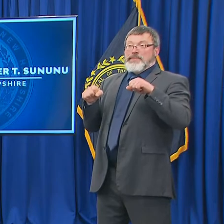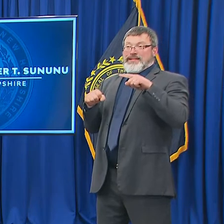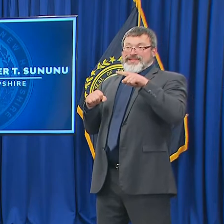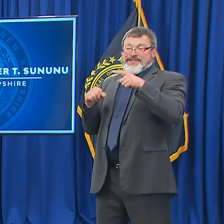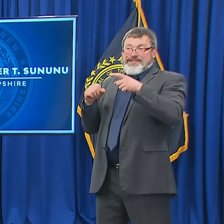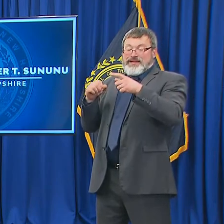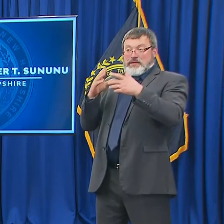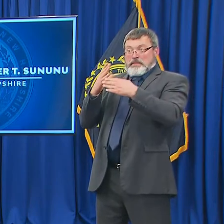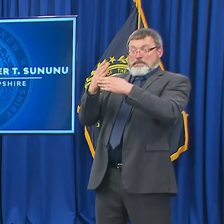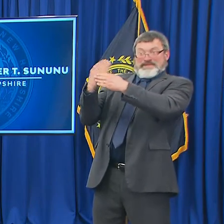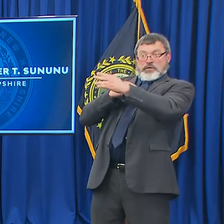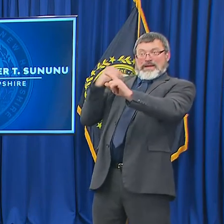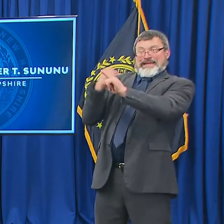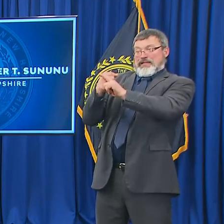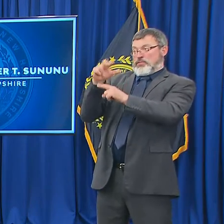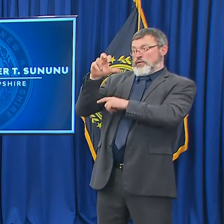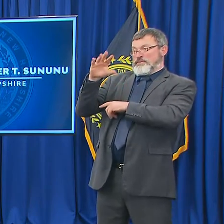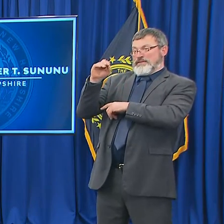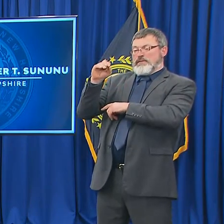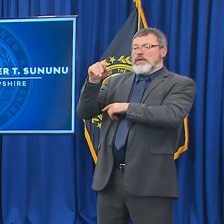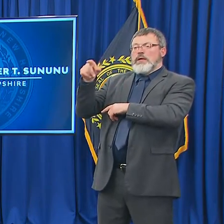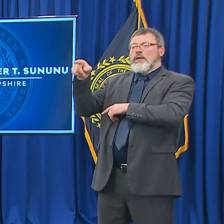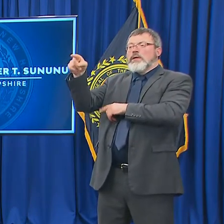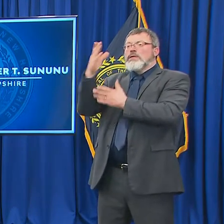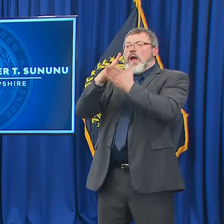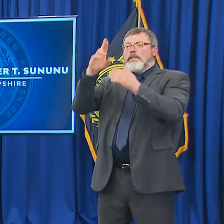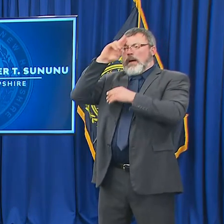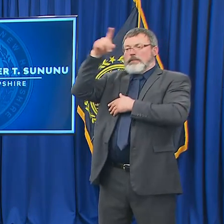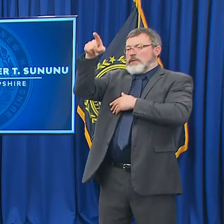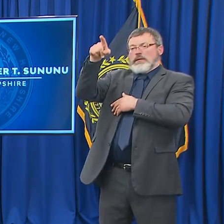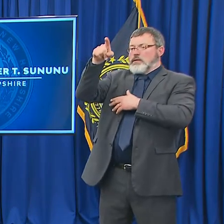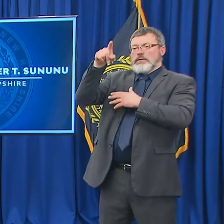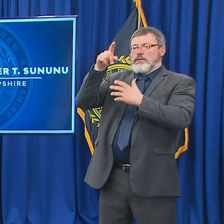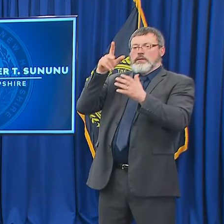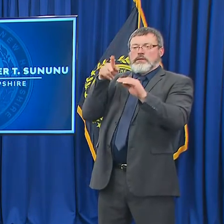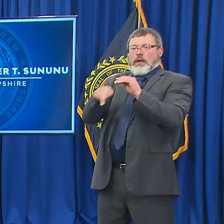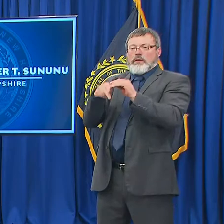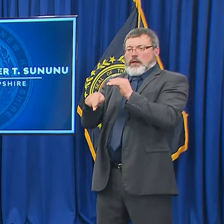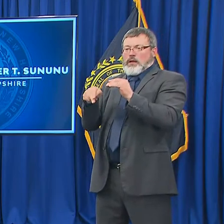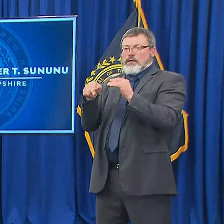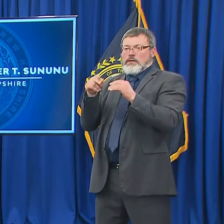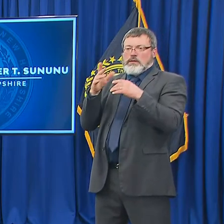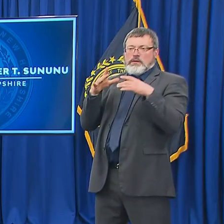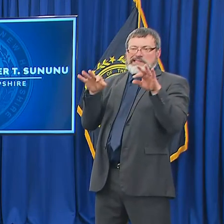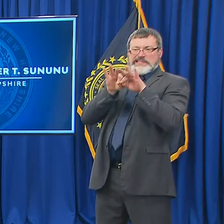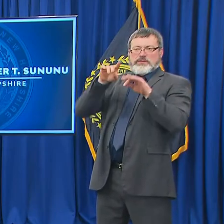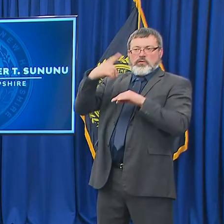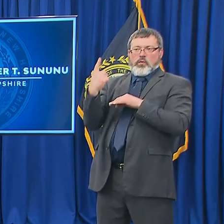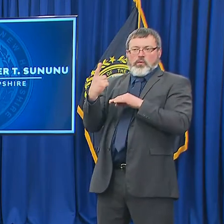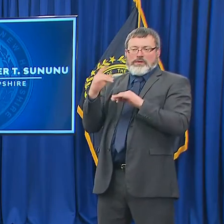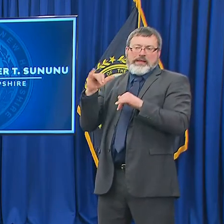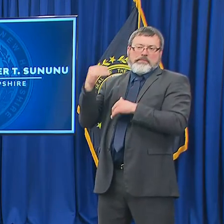always our first line of defense is let's do internal search. So that everything is contained in one building